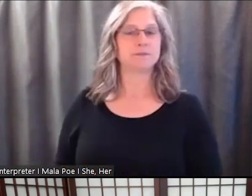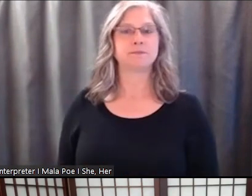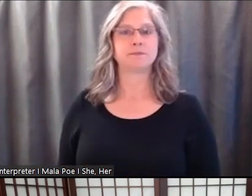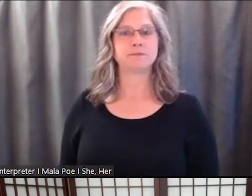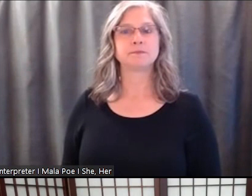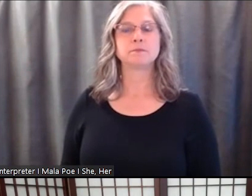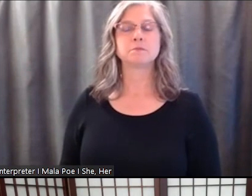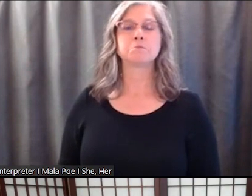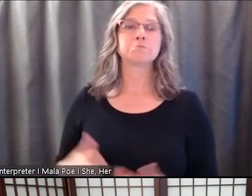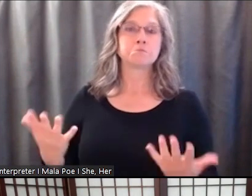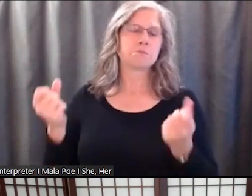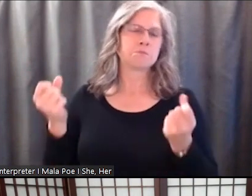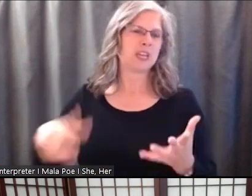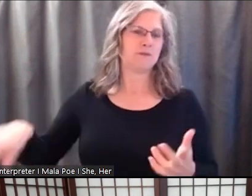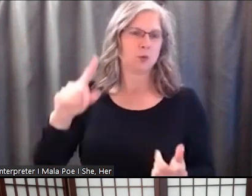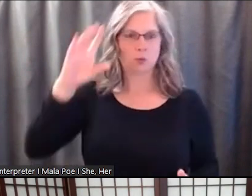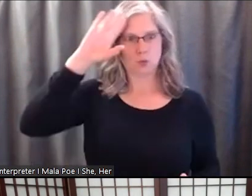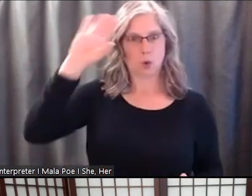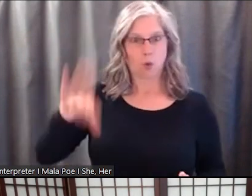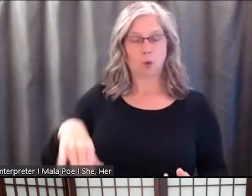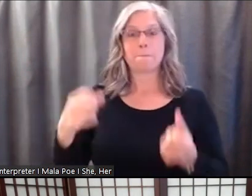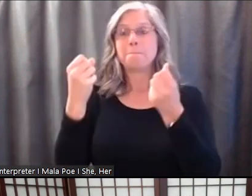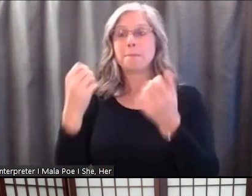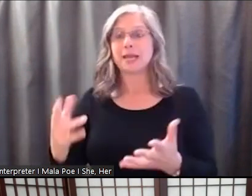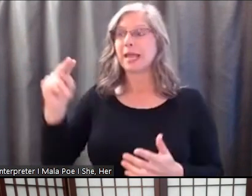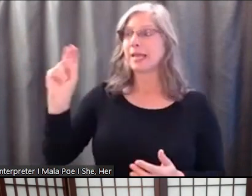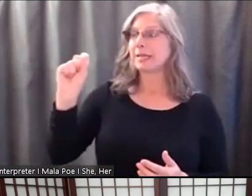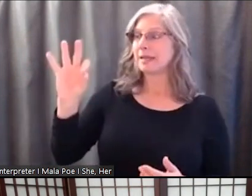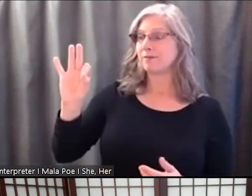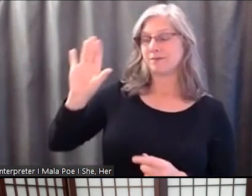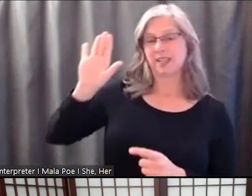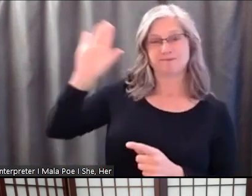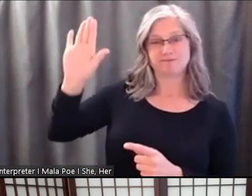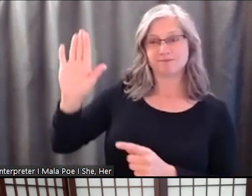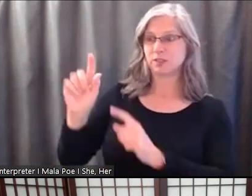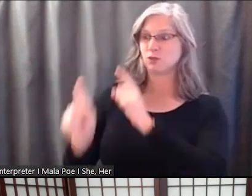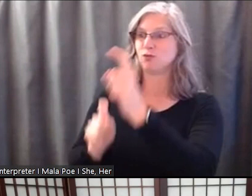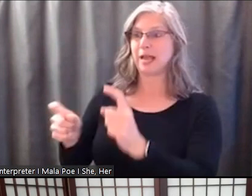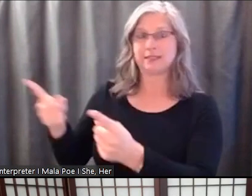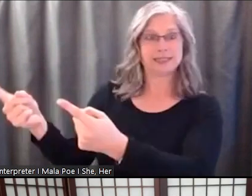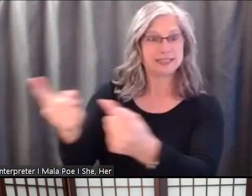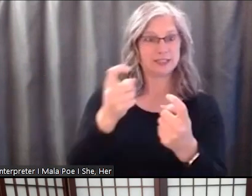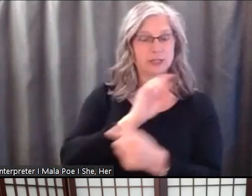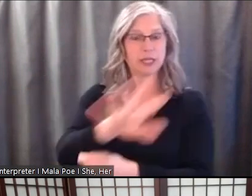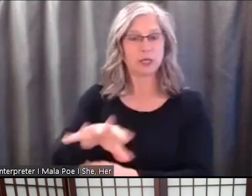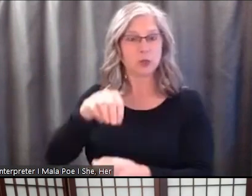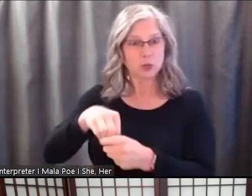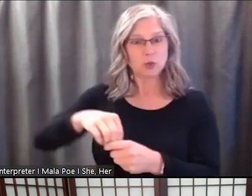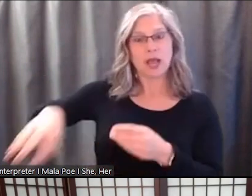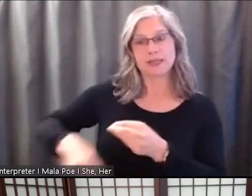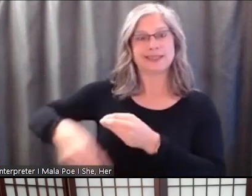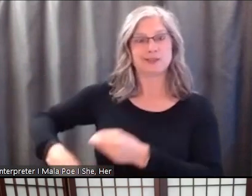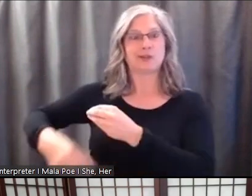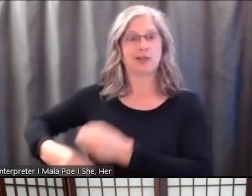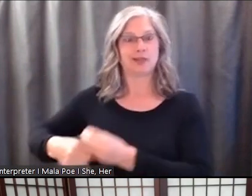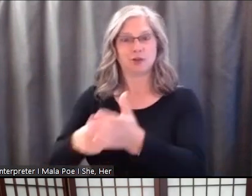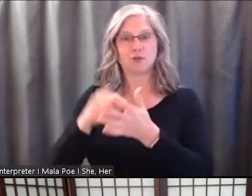And many of you know that many of the National Science Foundation's grant solicitations include additional criteria for that particular grant program.